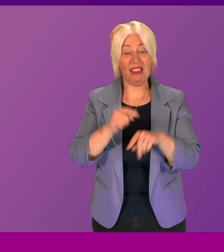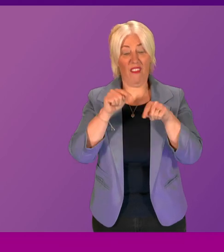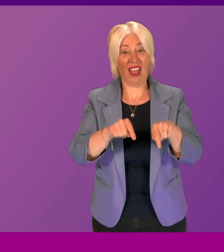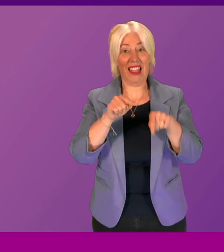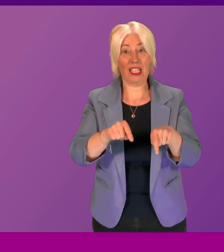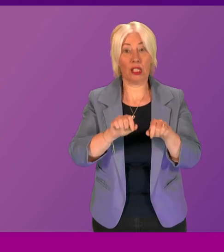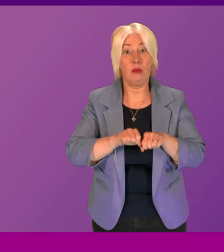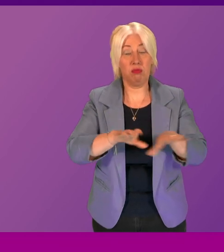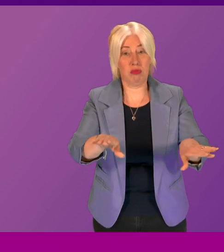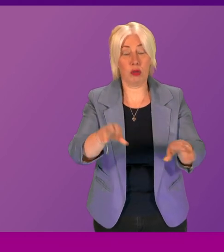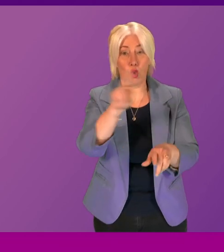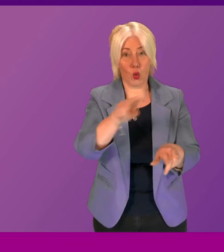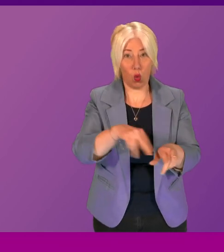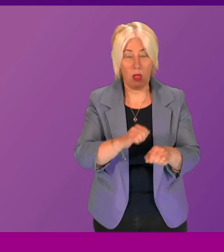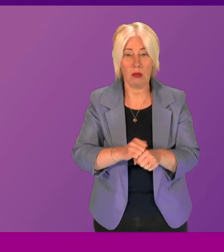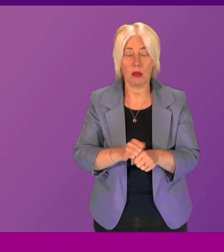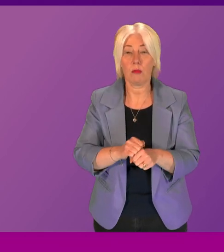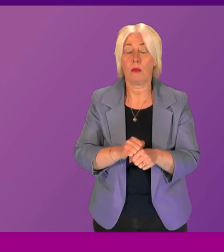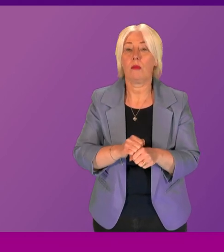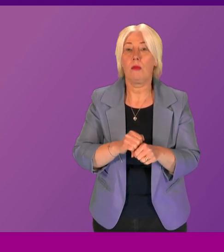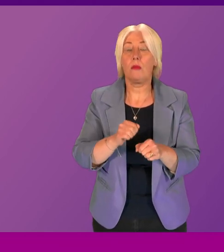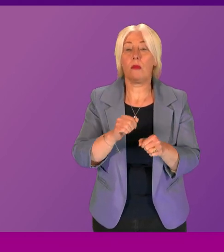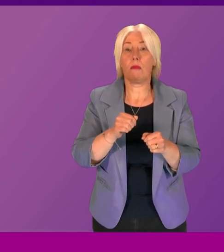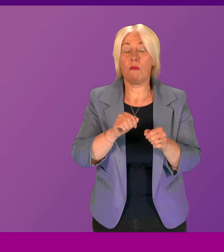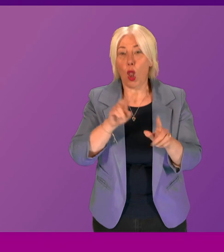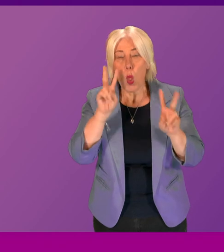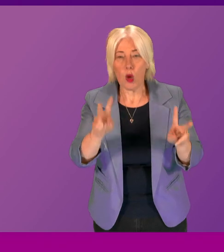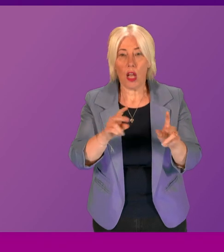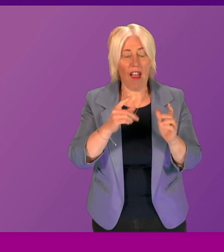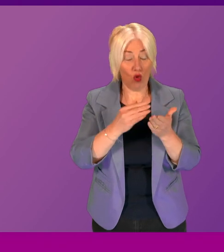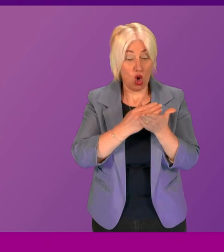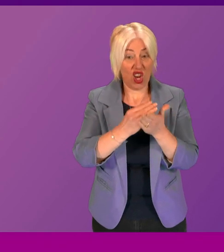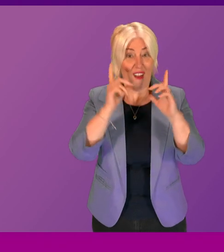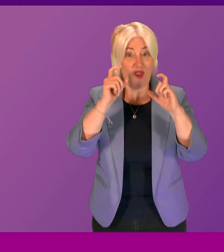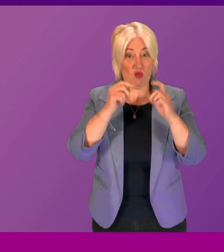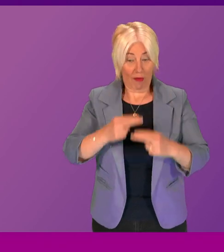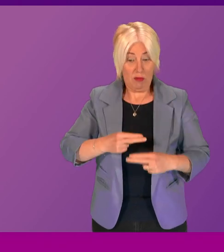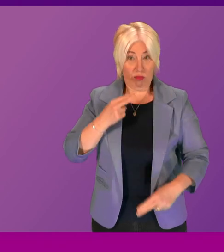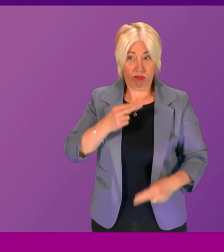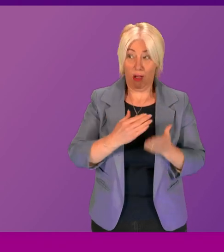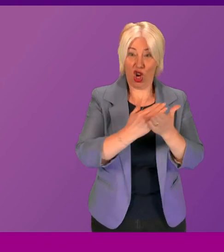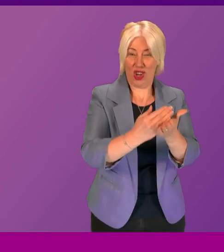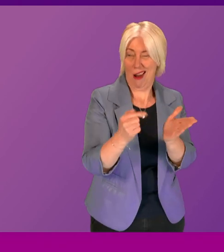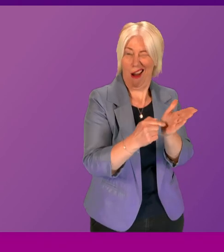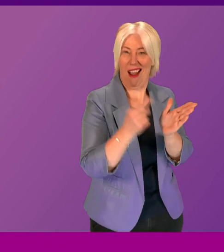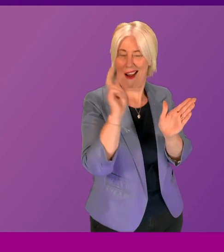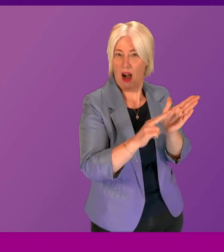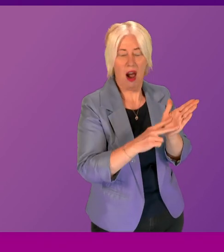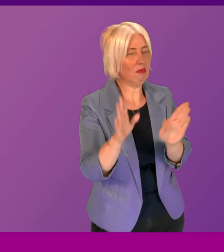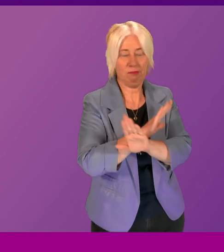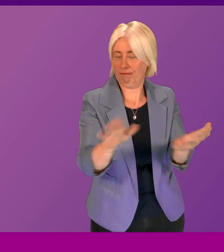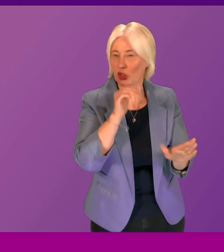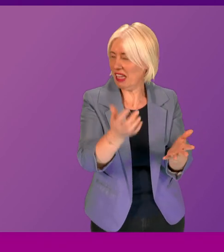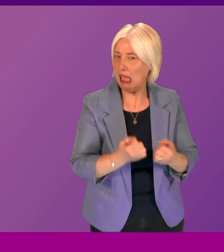It makes it clear that the sharing of sexual images is unacceptable, while also giving